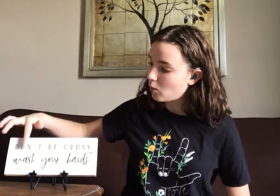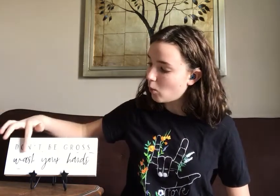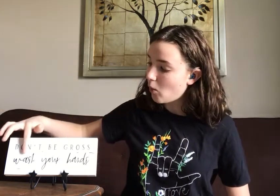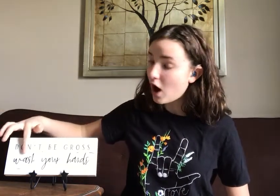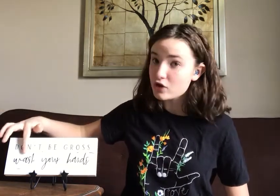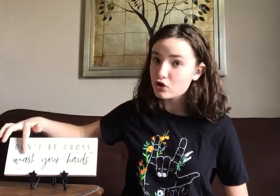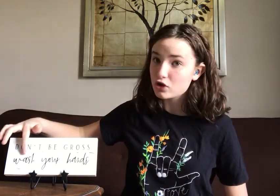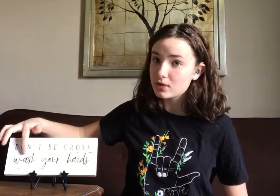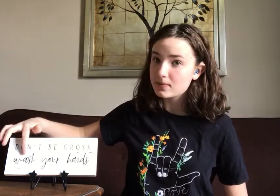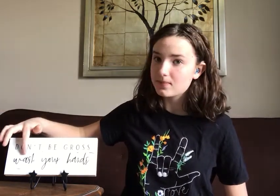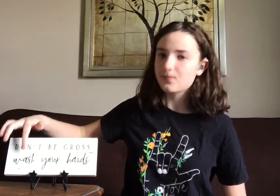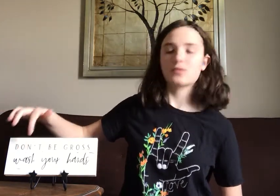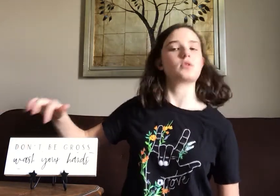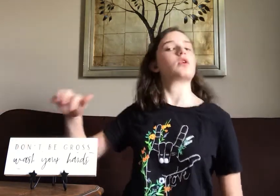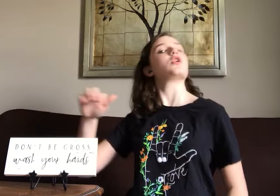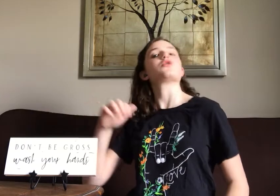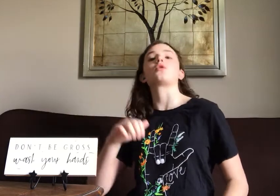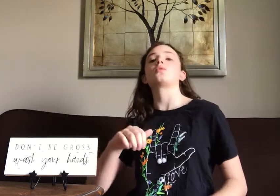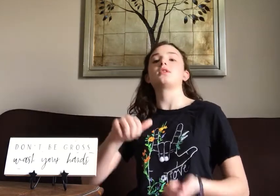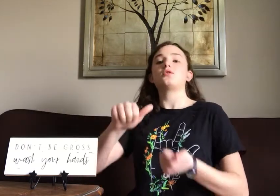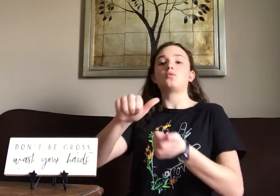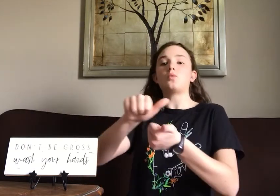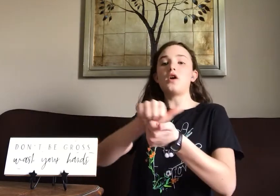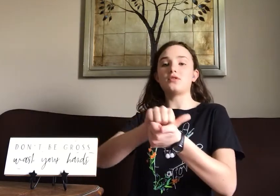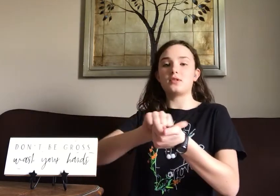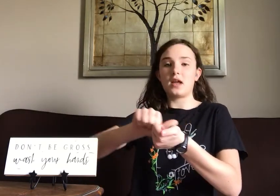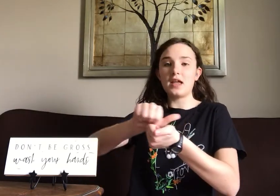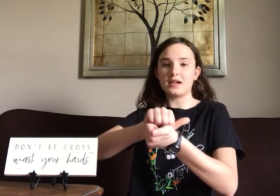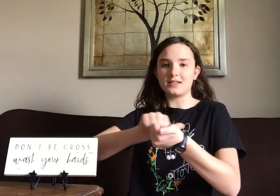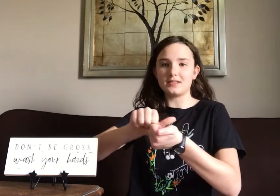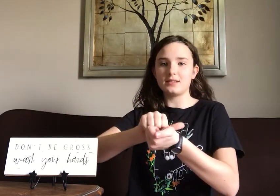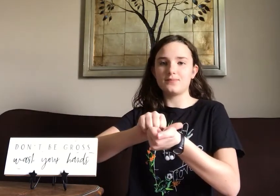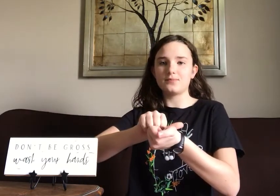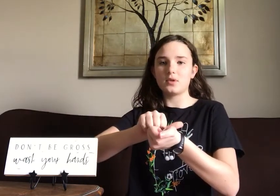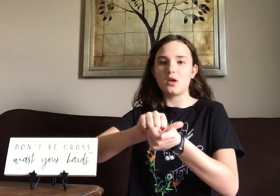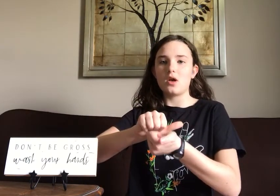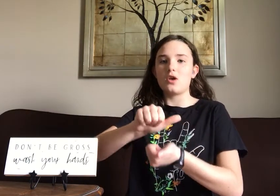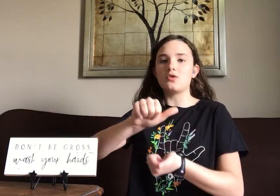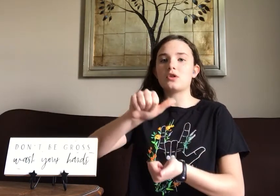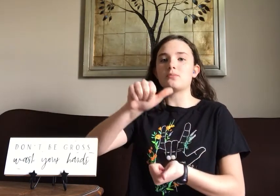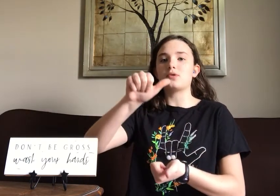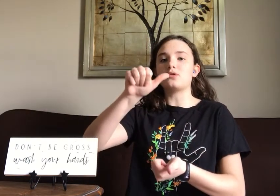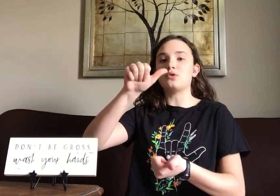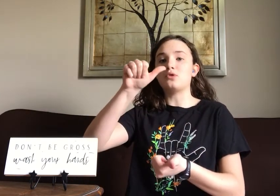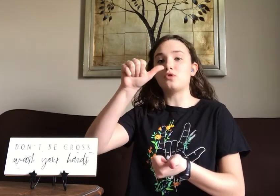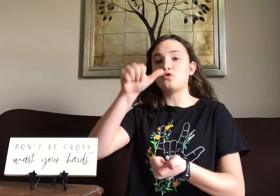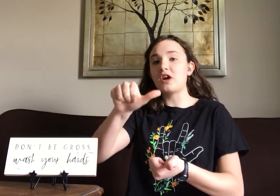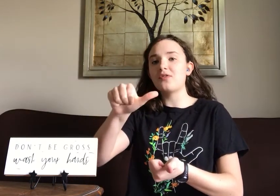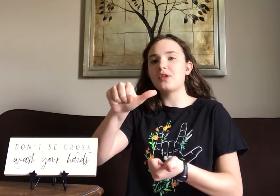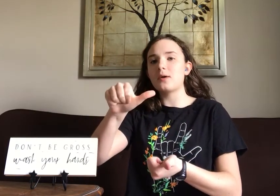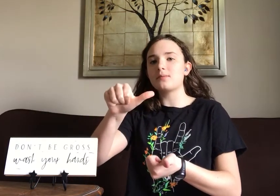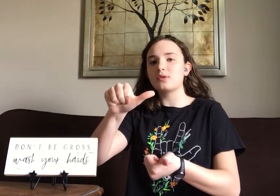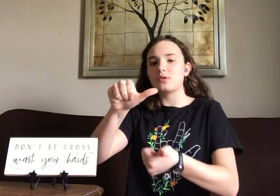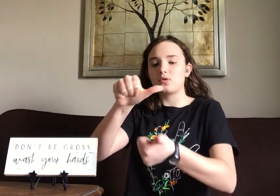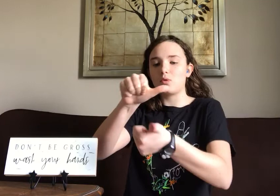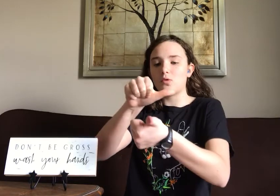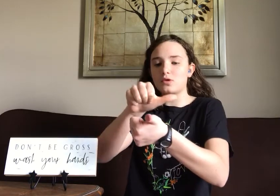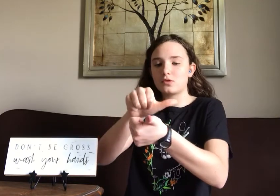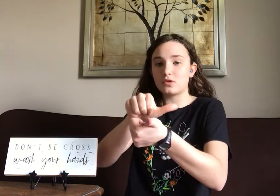Now wash, so since you wash your hands, you are going to put your right thumb towards